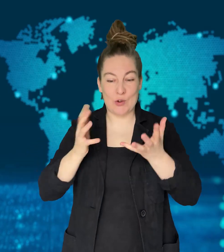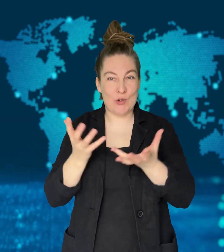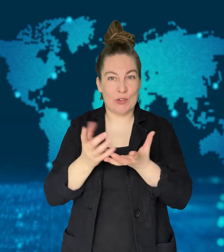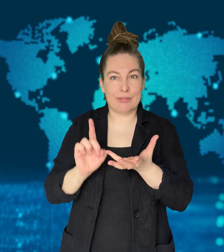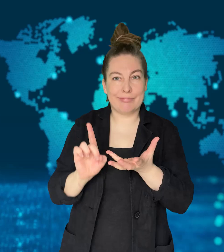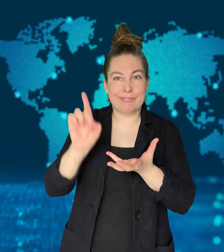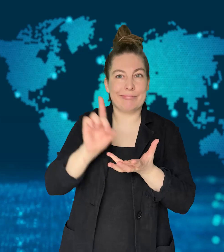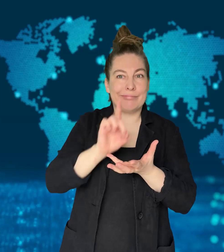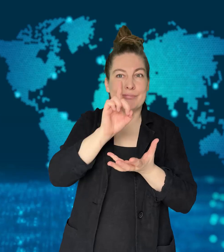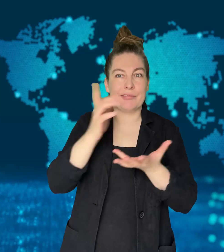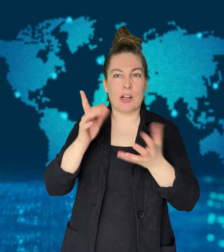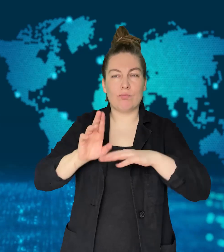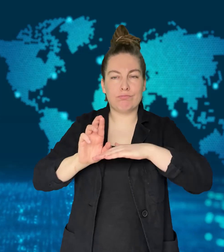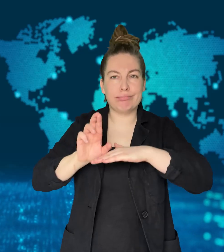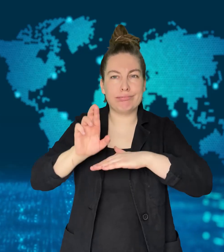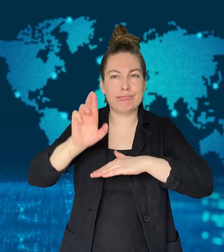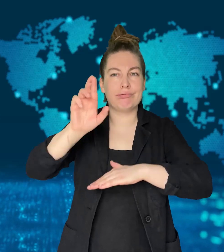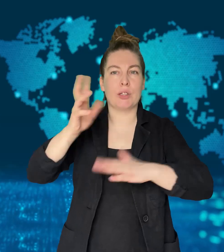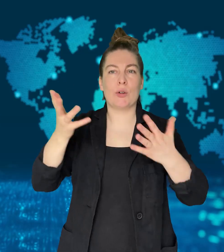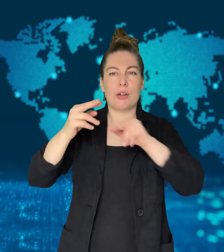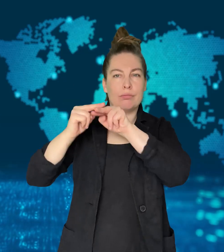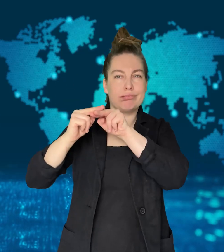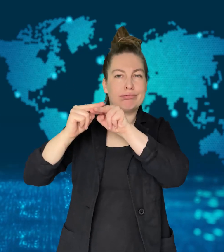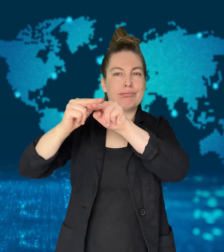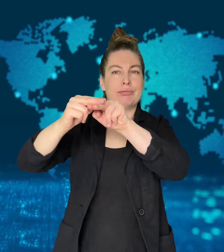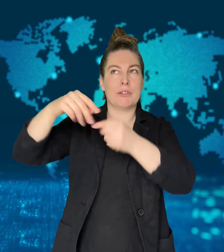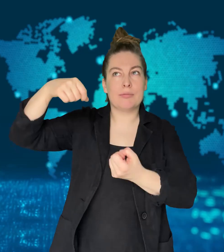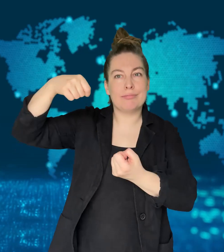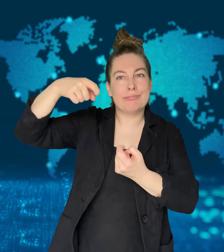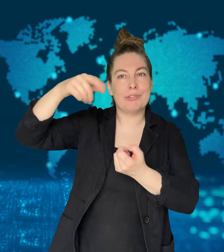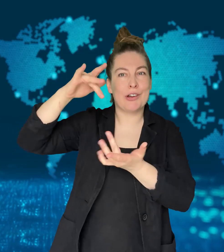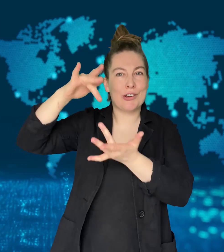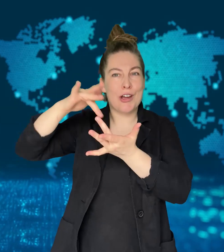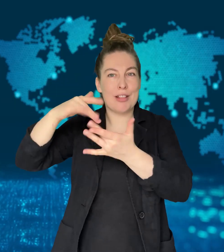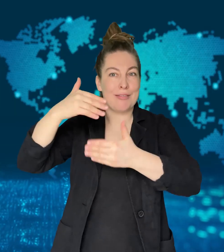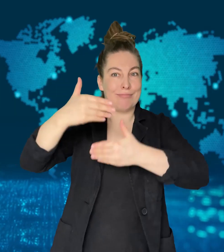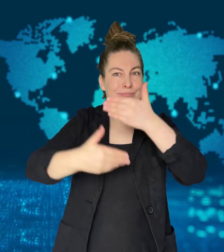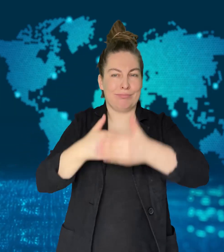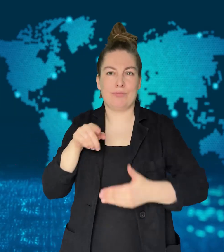joint maneuvers in space, since 2024.